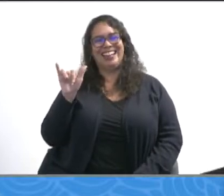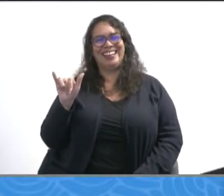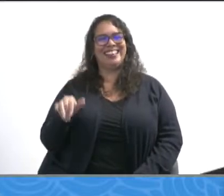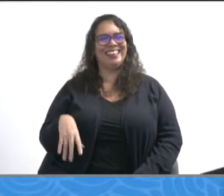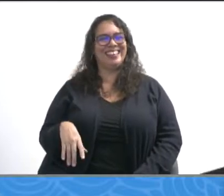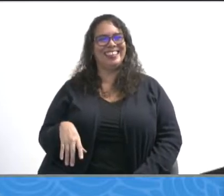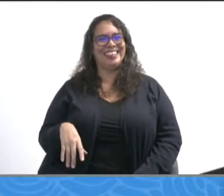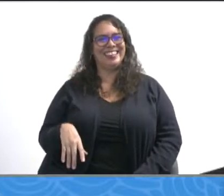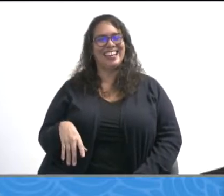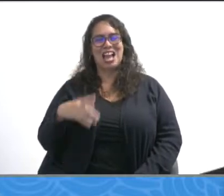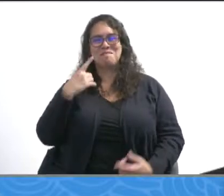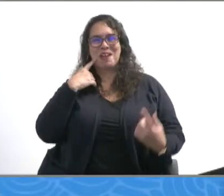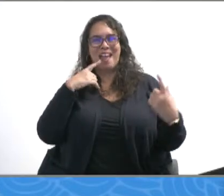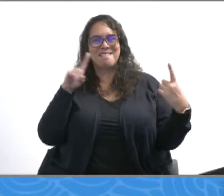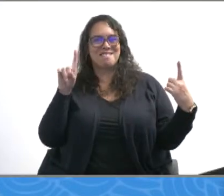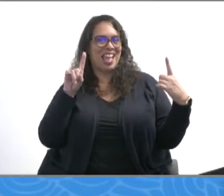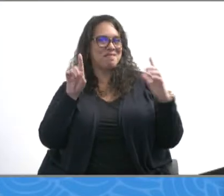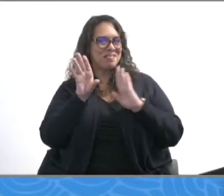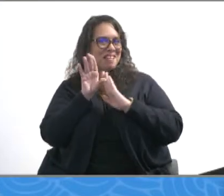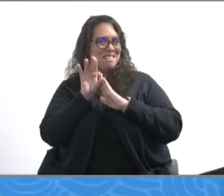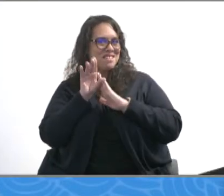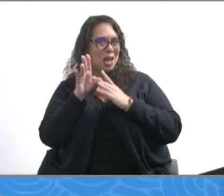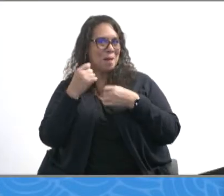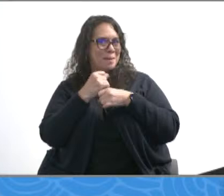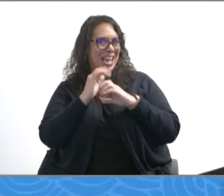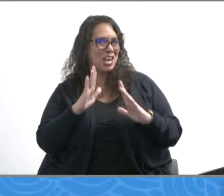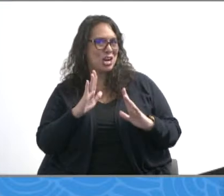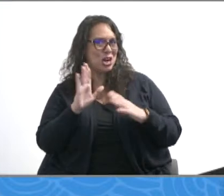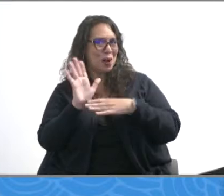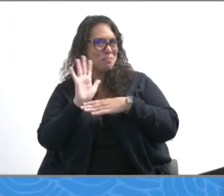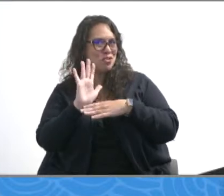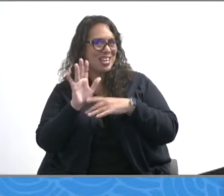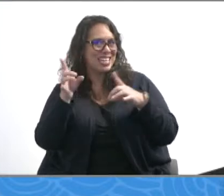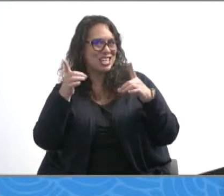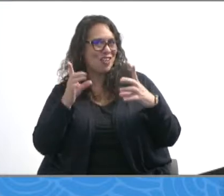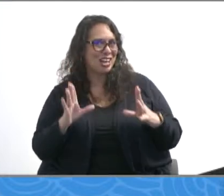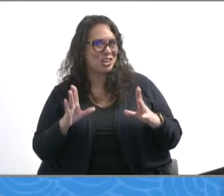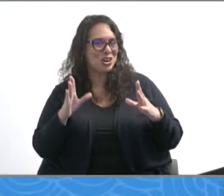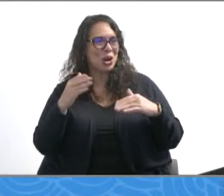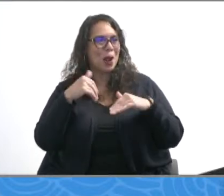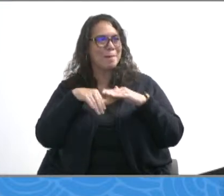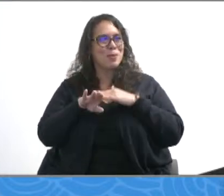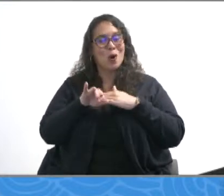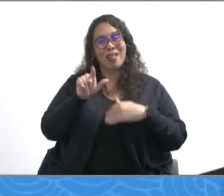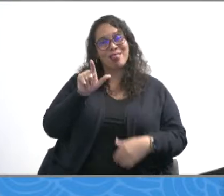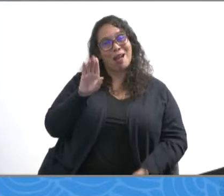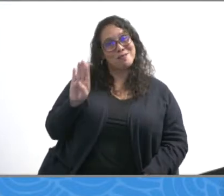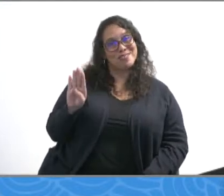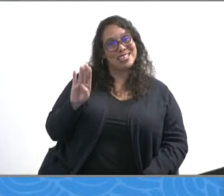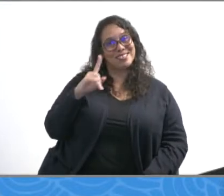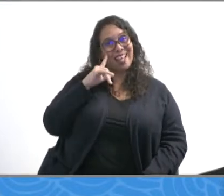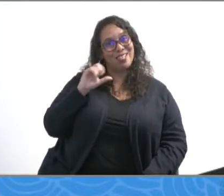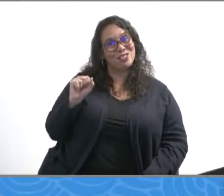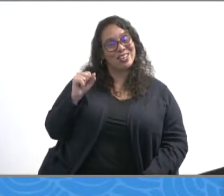Of a famous filmmaker and movie director. I was born in Long Beach, California in 1972.